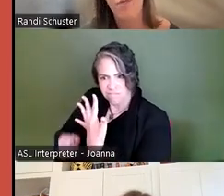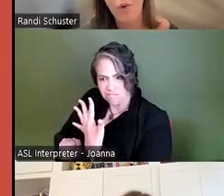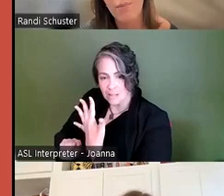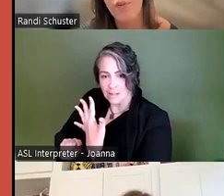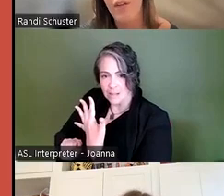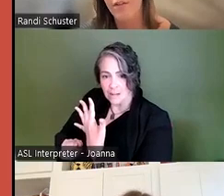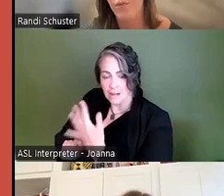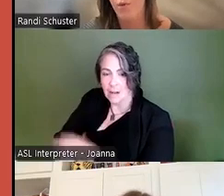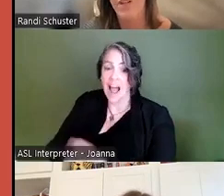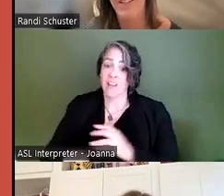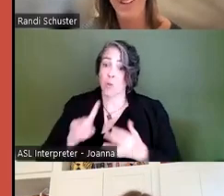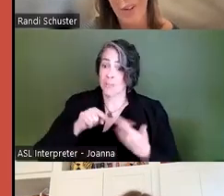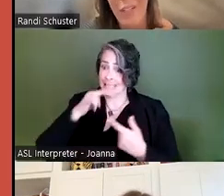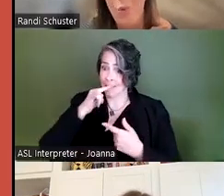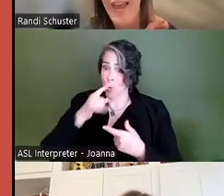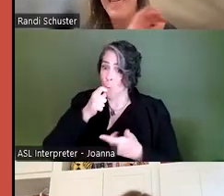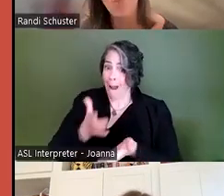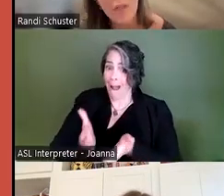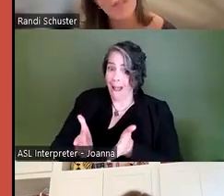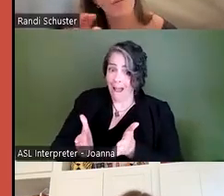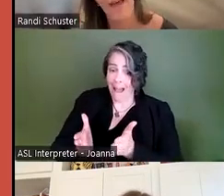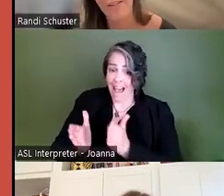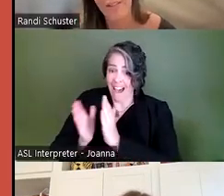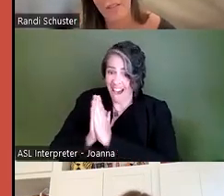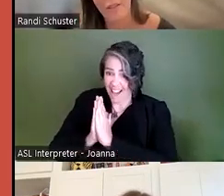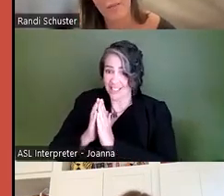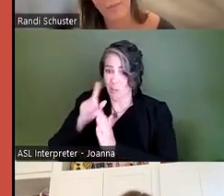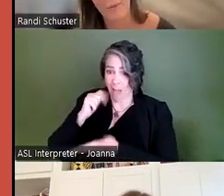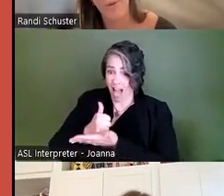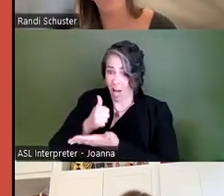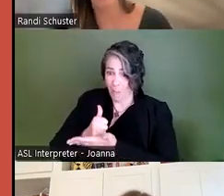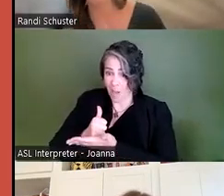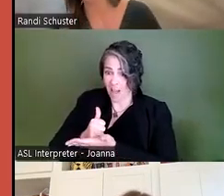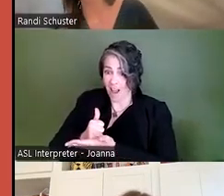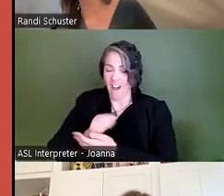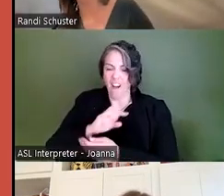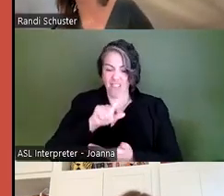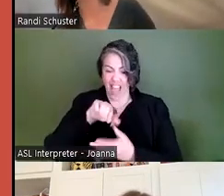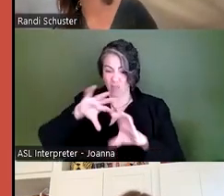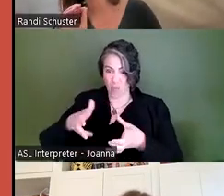40% of them reported not talking to anyone in the past year about their mental health symptoms,